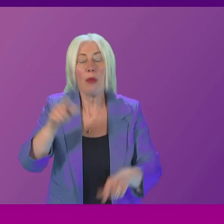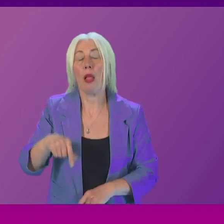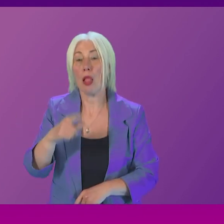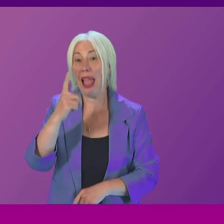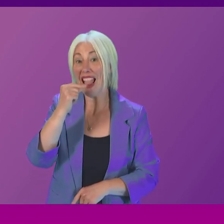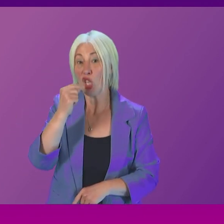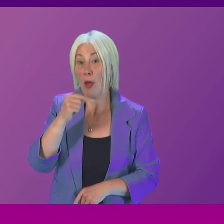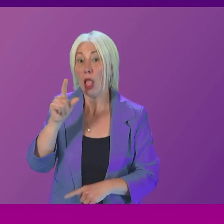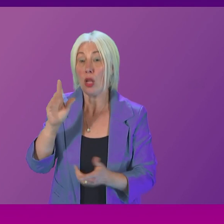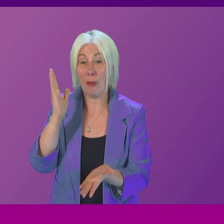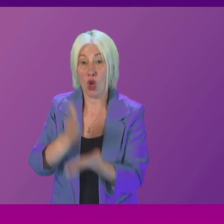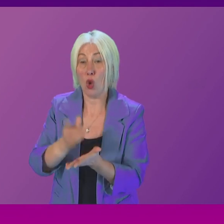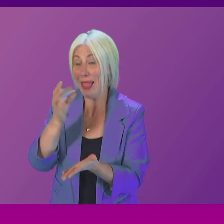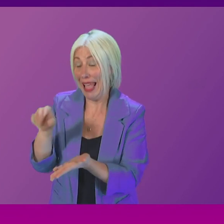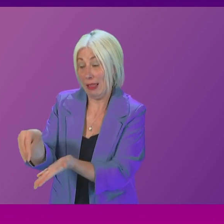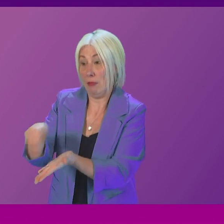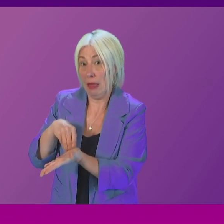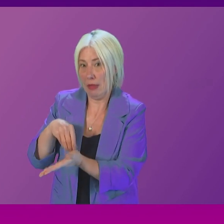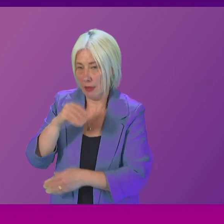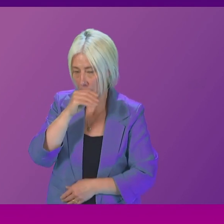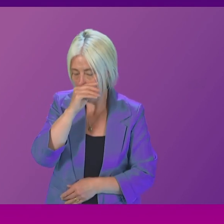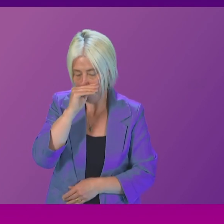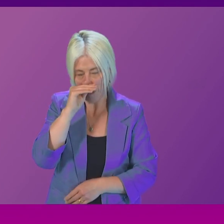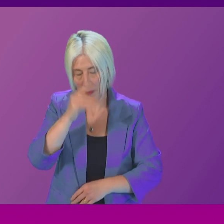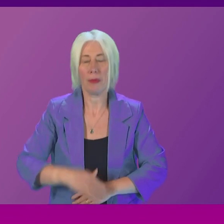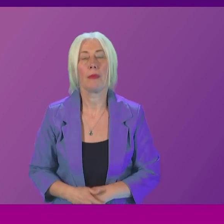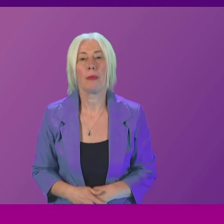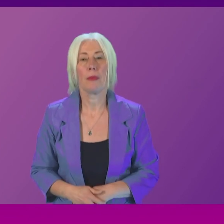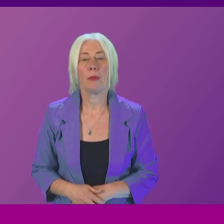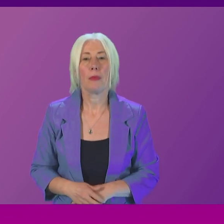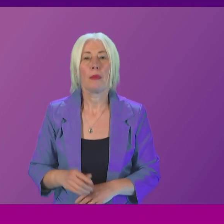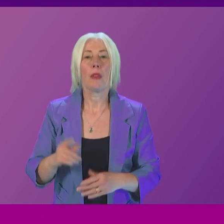Scottish child payment.